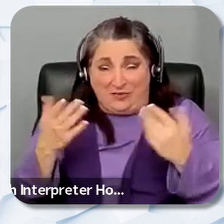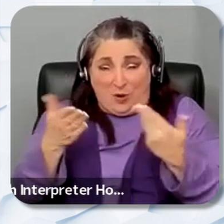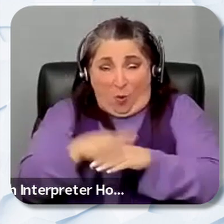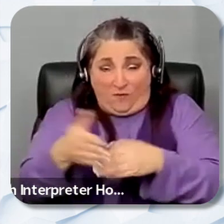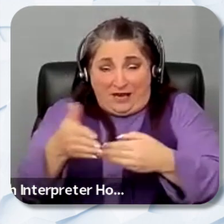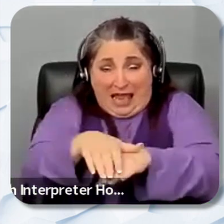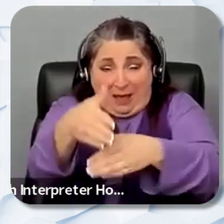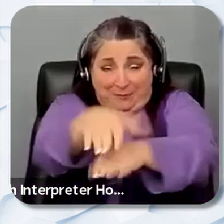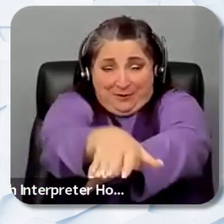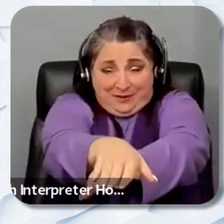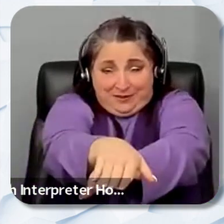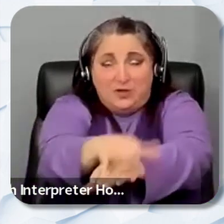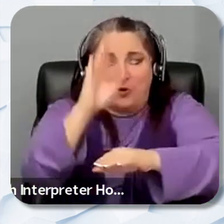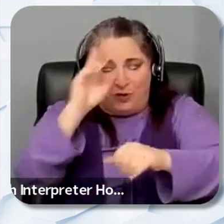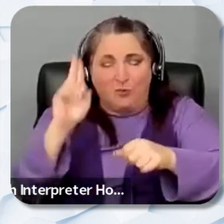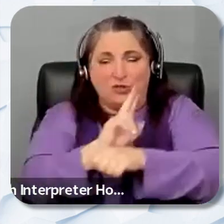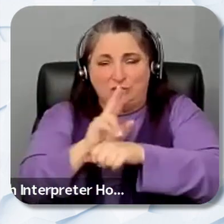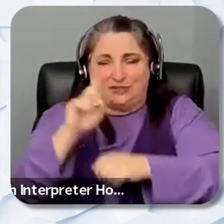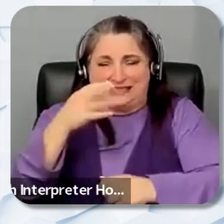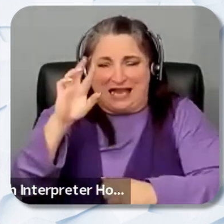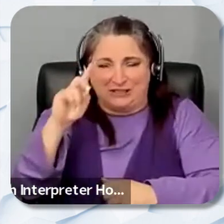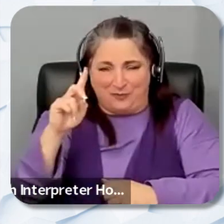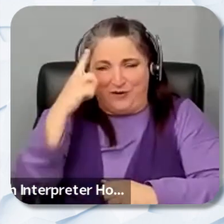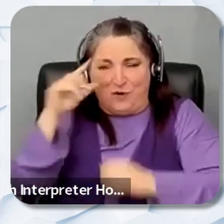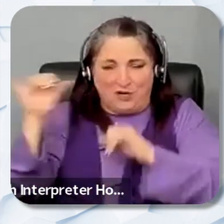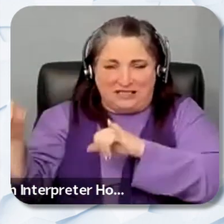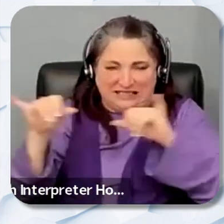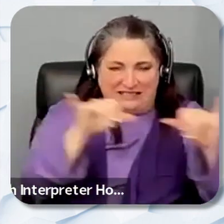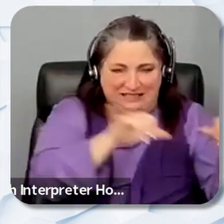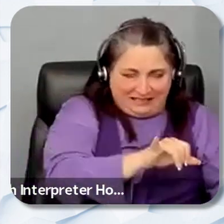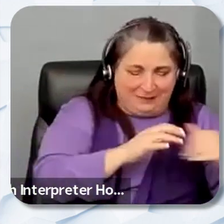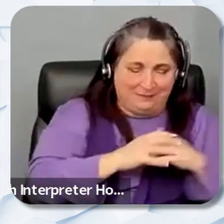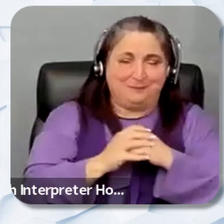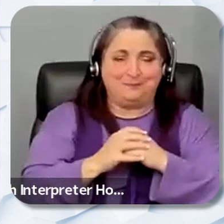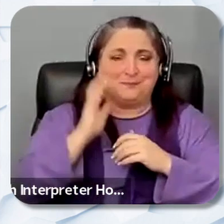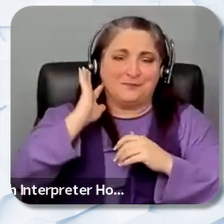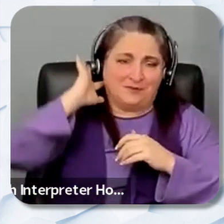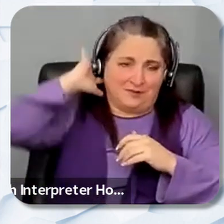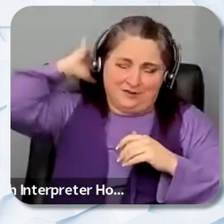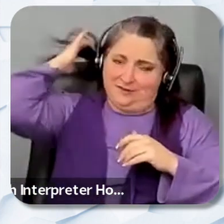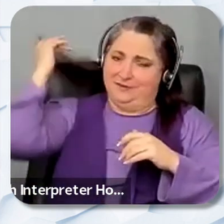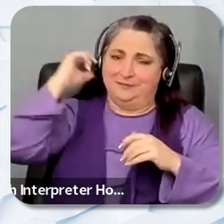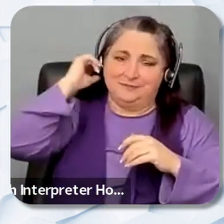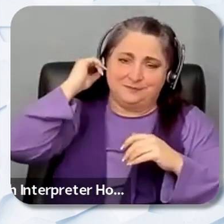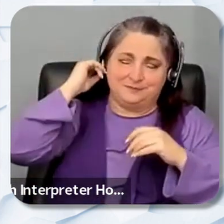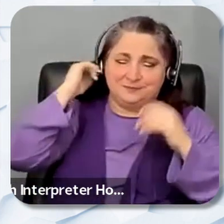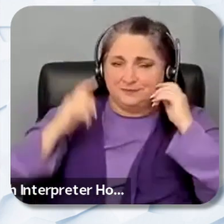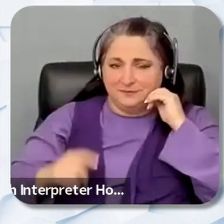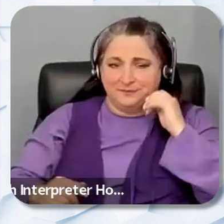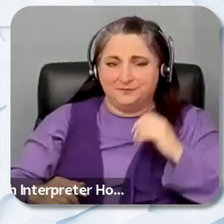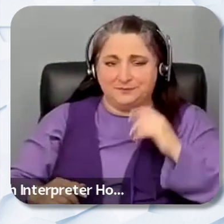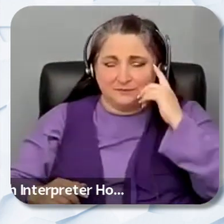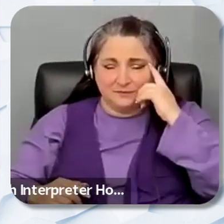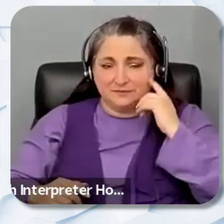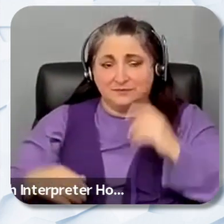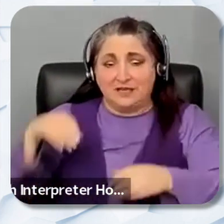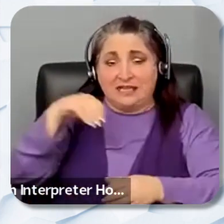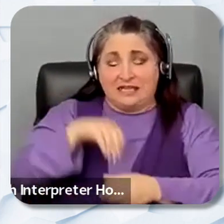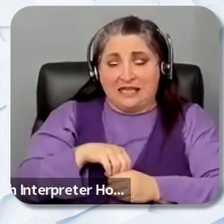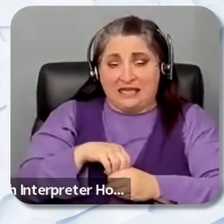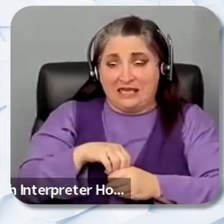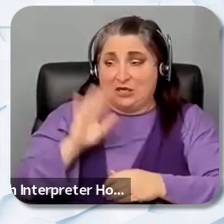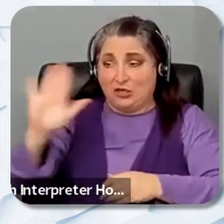we will use the dashboard for consistency. Now, in your, in your notifications you may